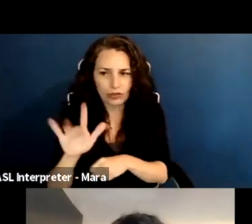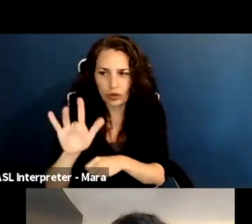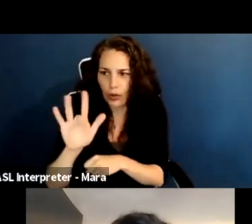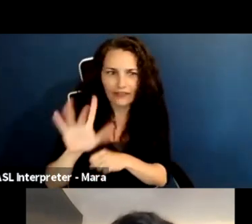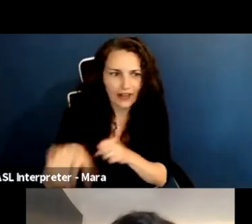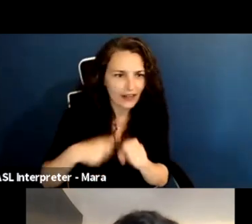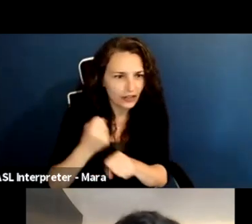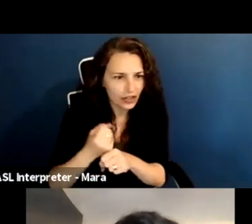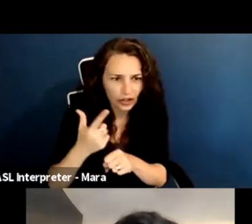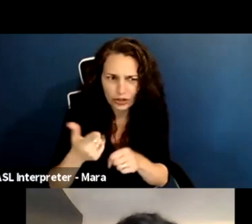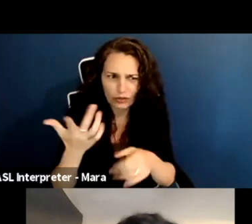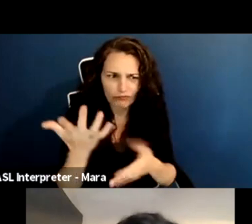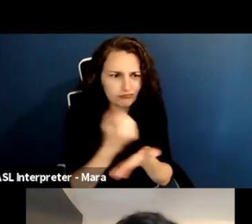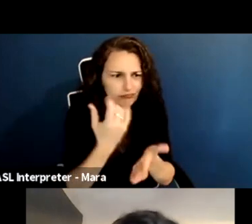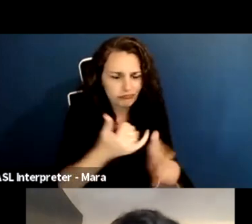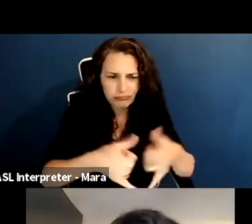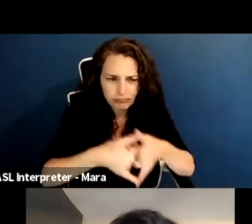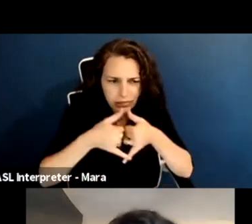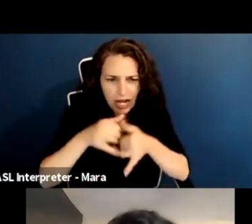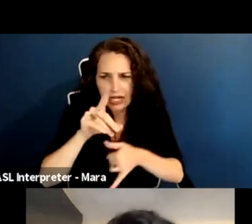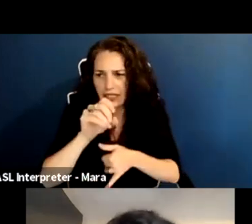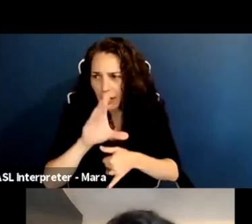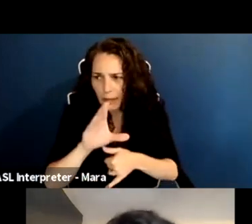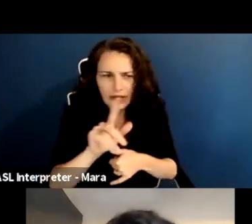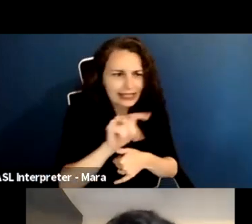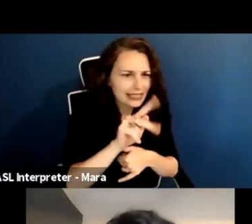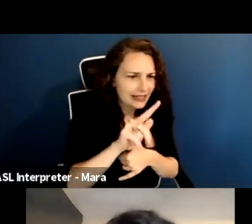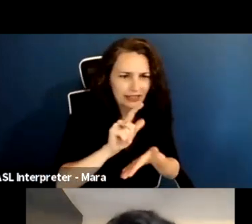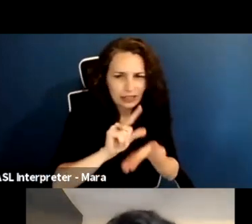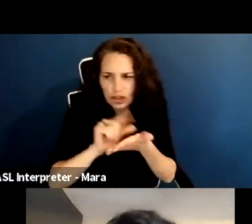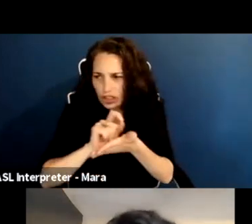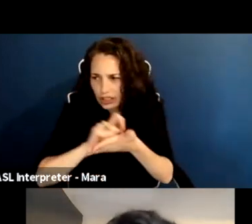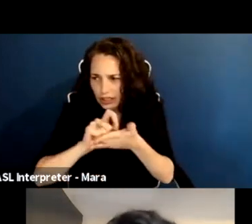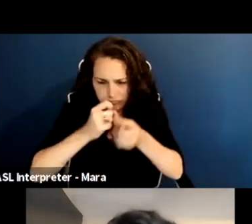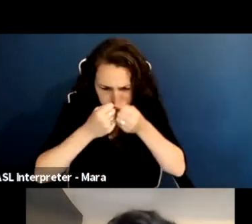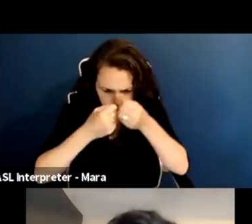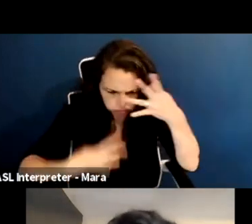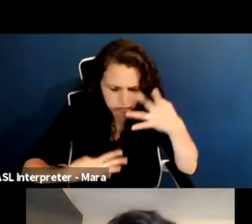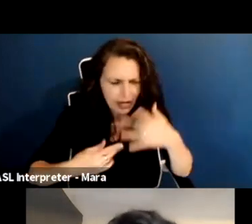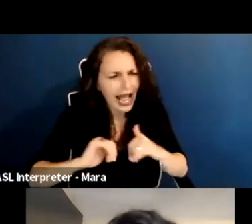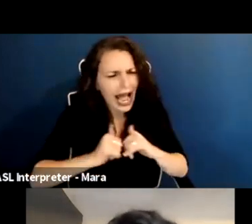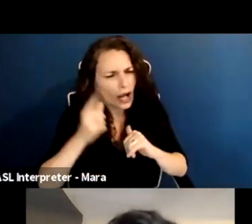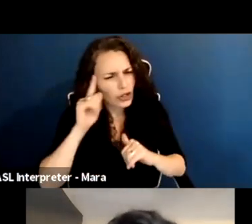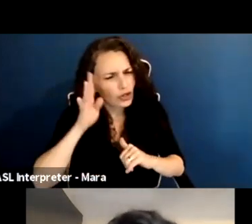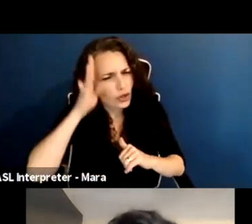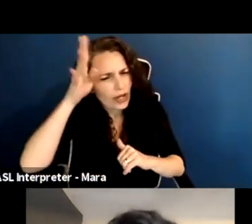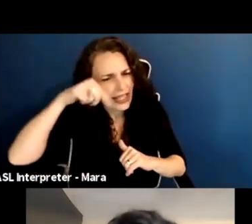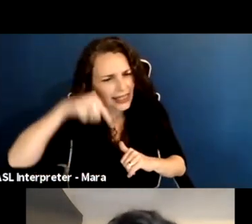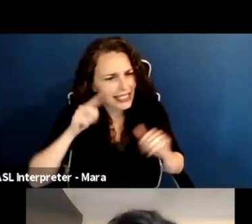and film and TV and journalism. How did you come up with this particular series idea? What was the impetus for it?